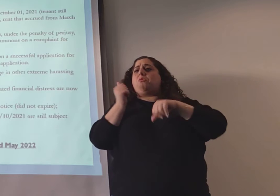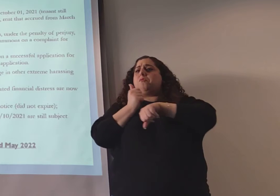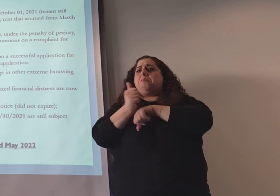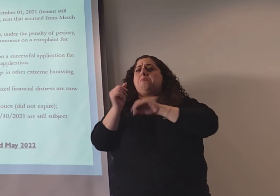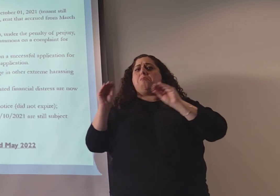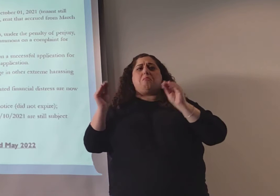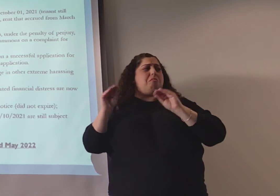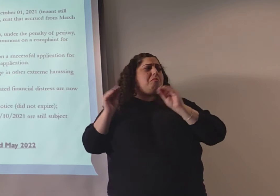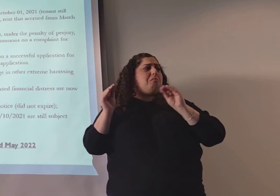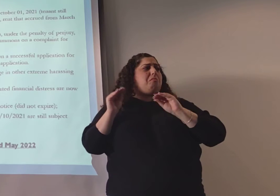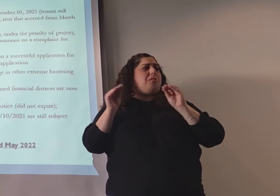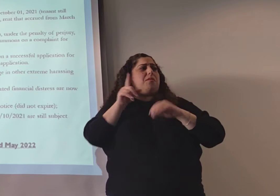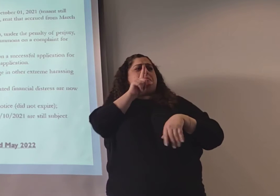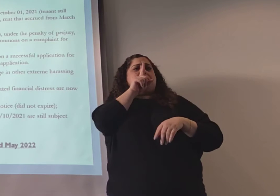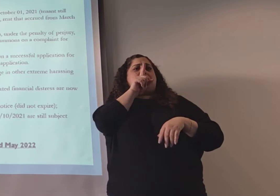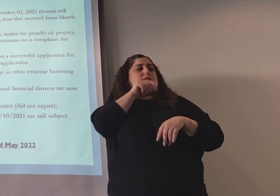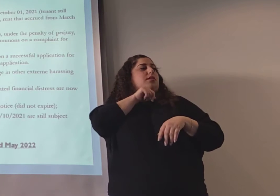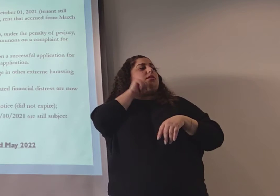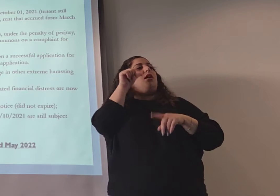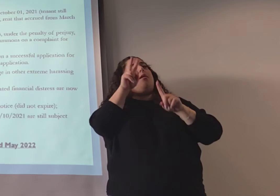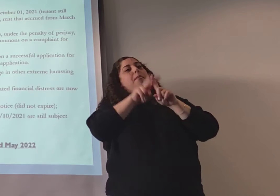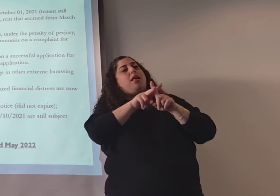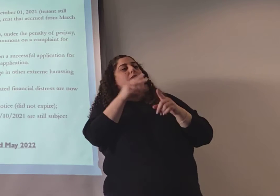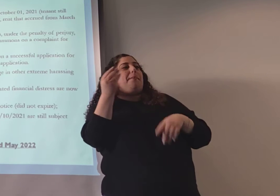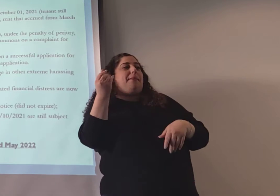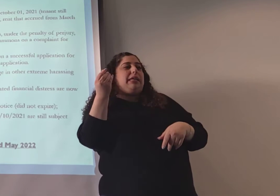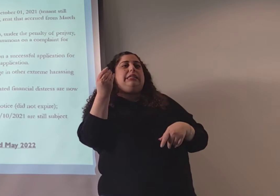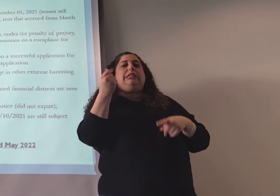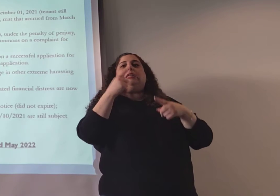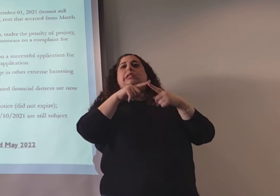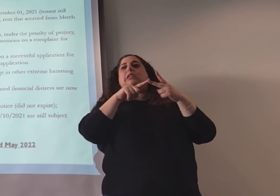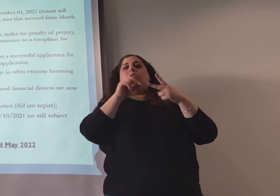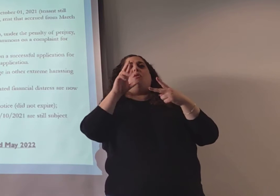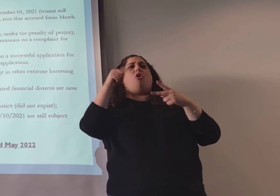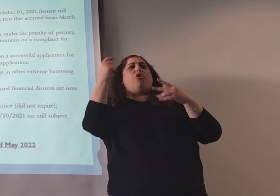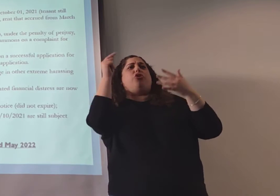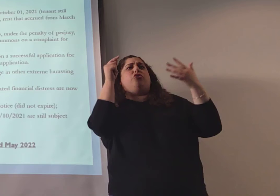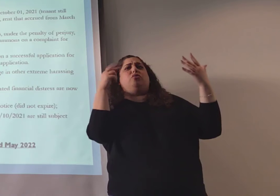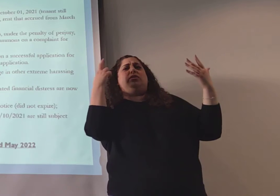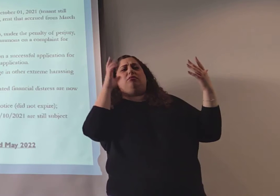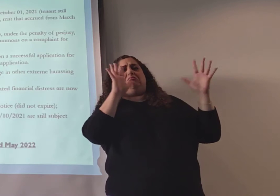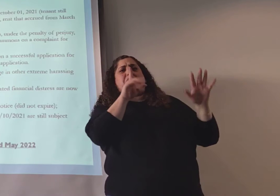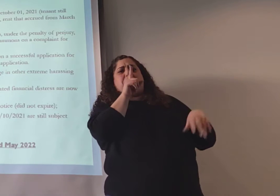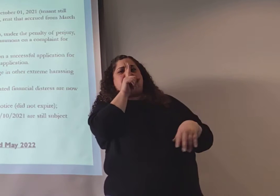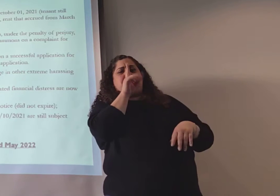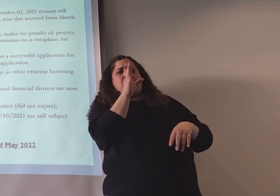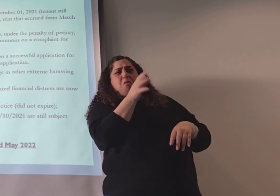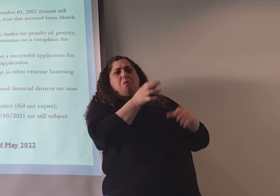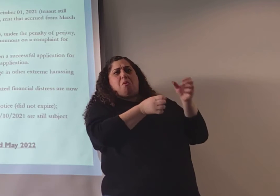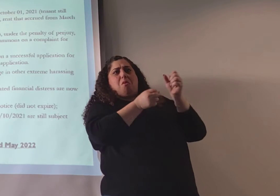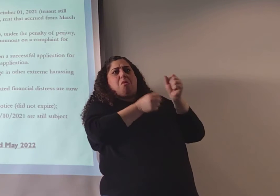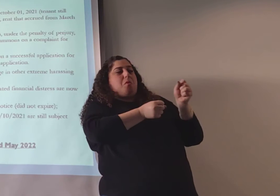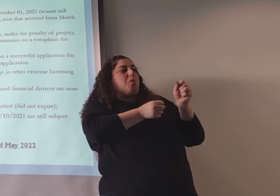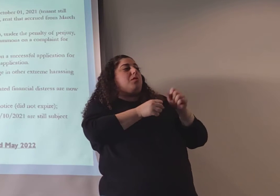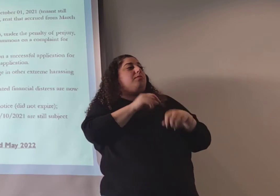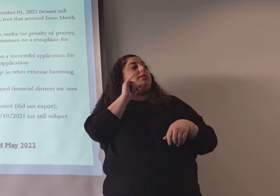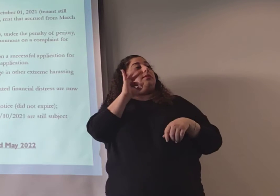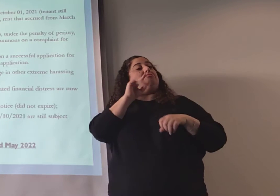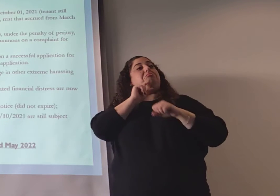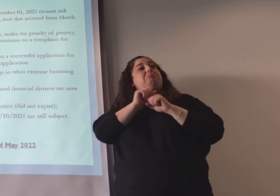It doesn't apply to any of this other stuff, but if a landlord is trying to evict a tenant